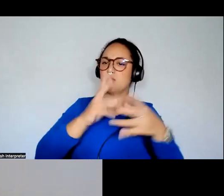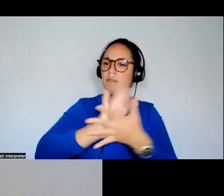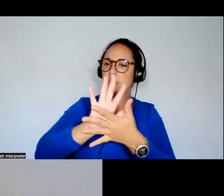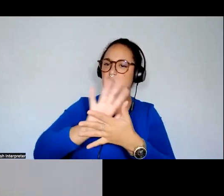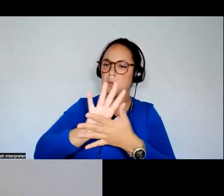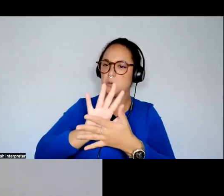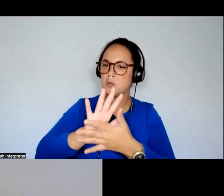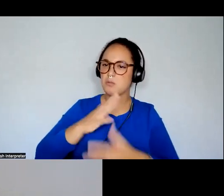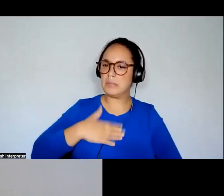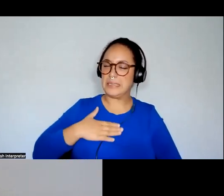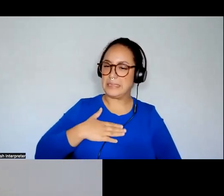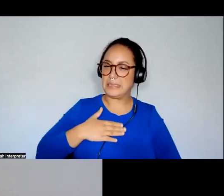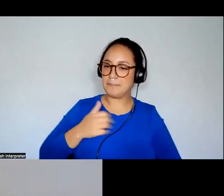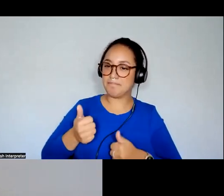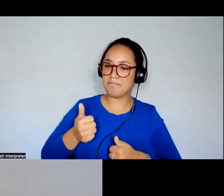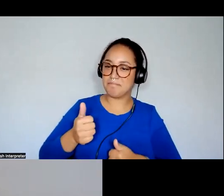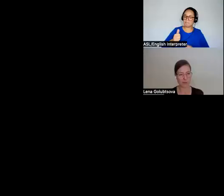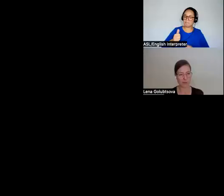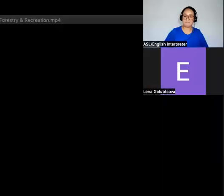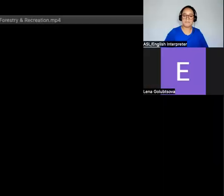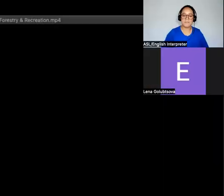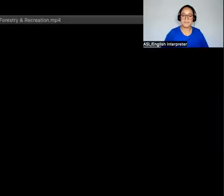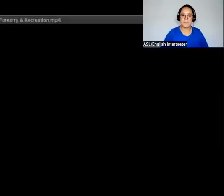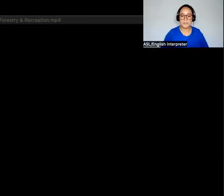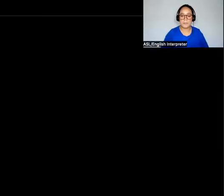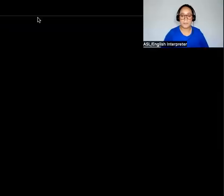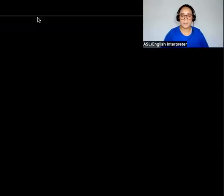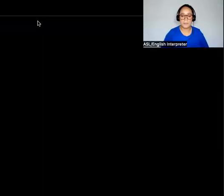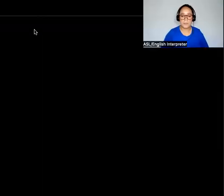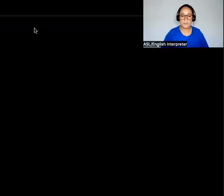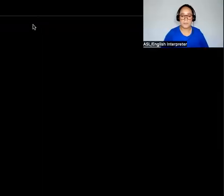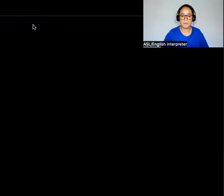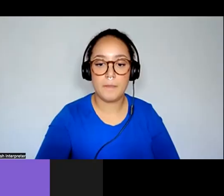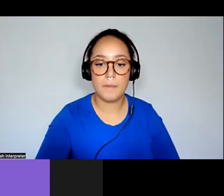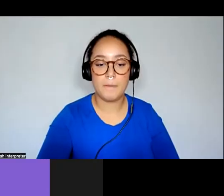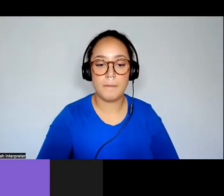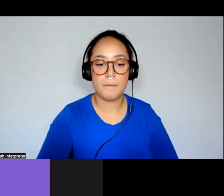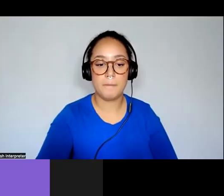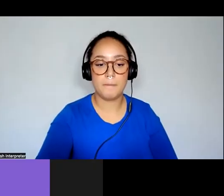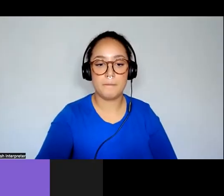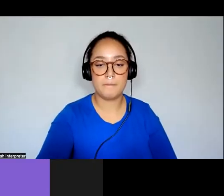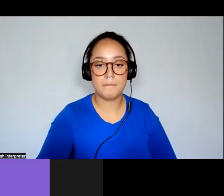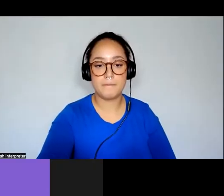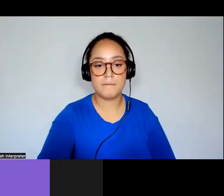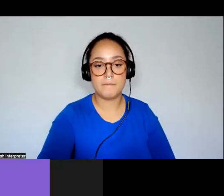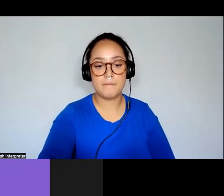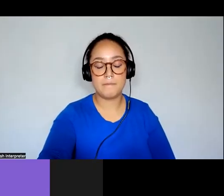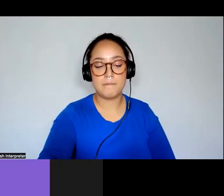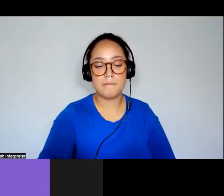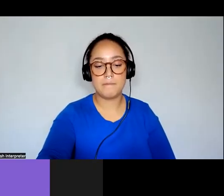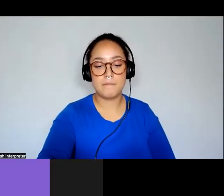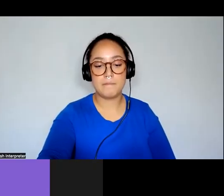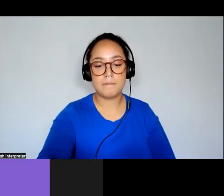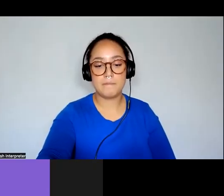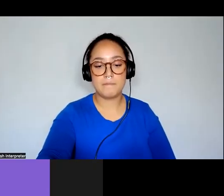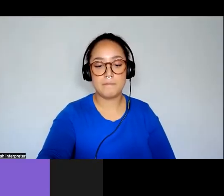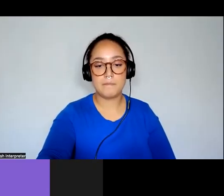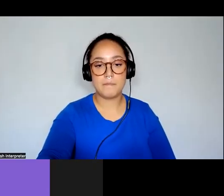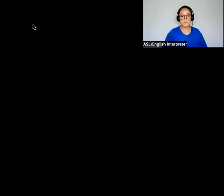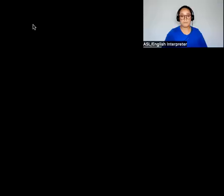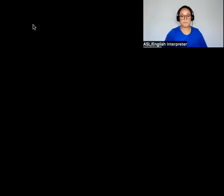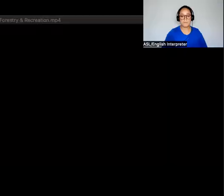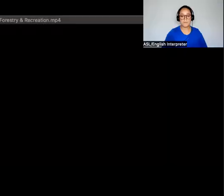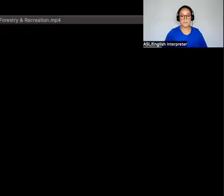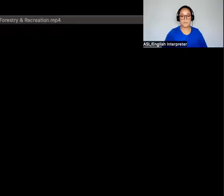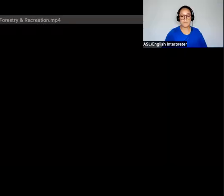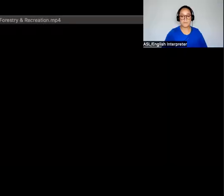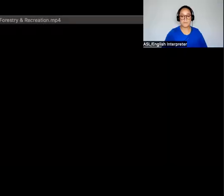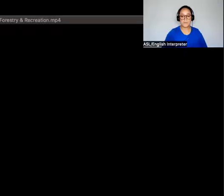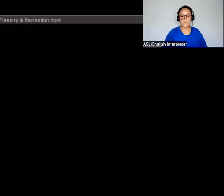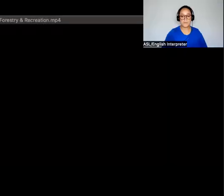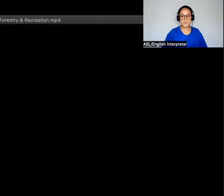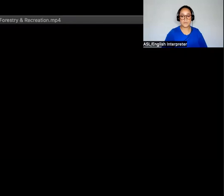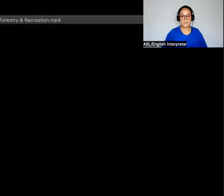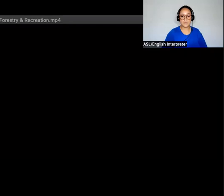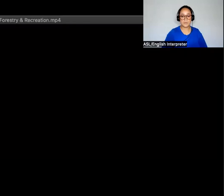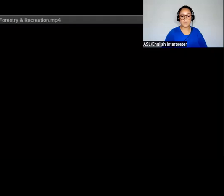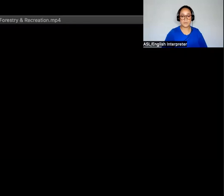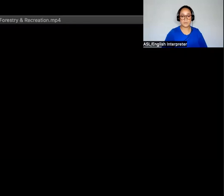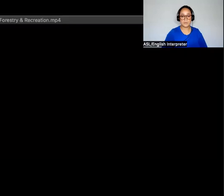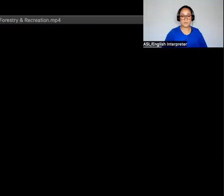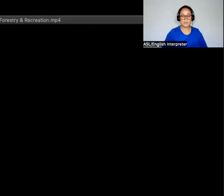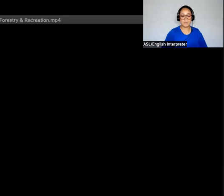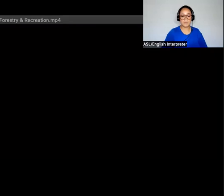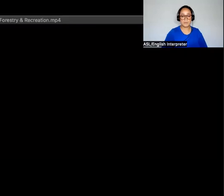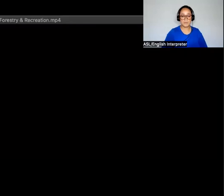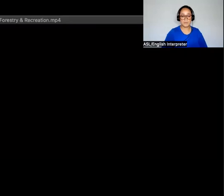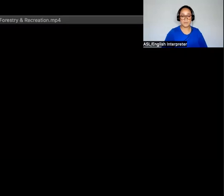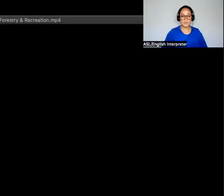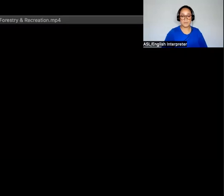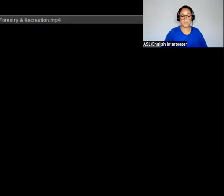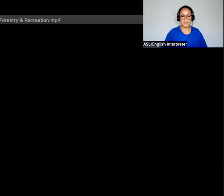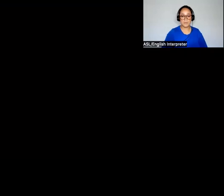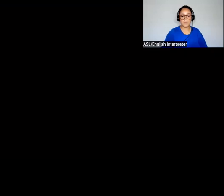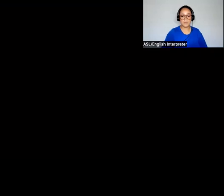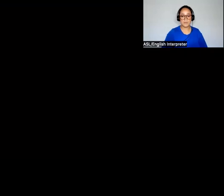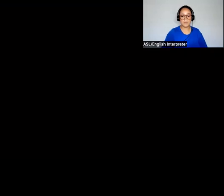That would be great